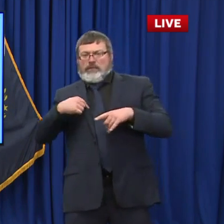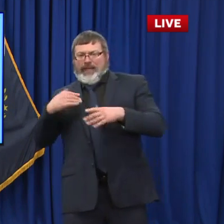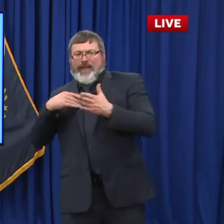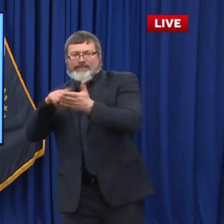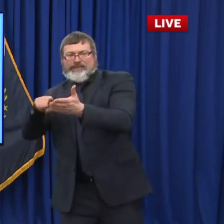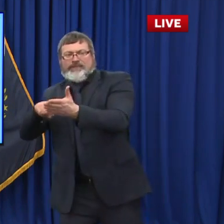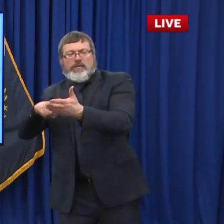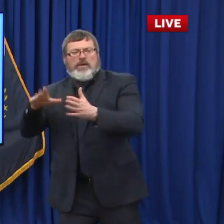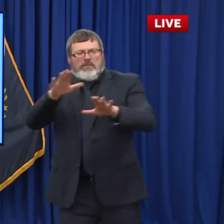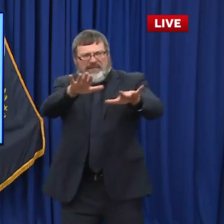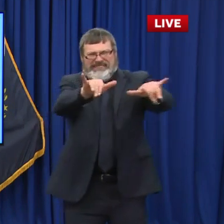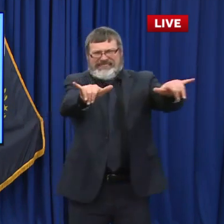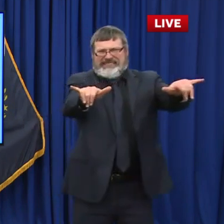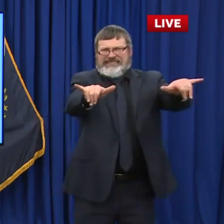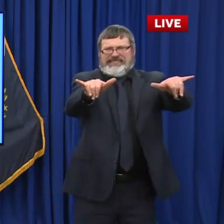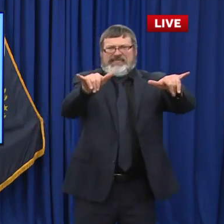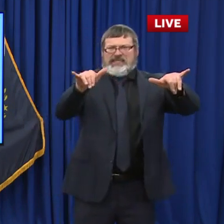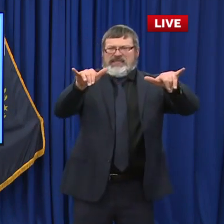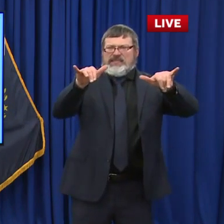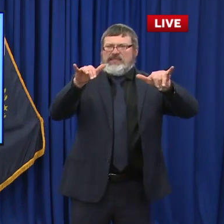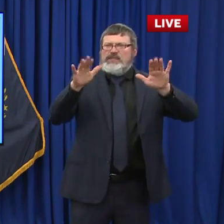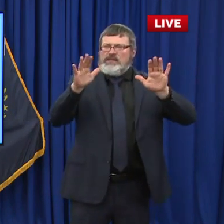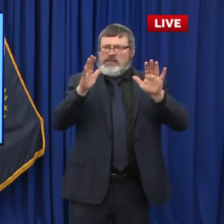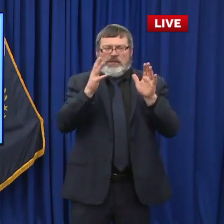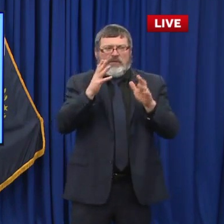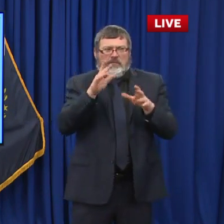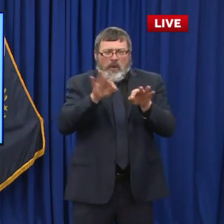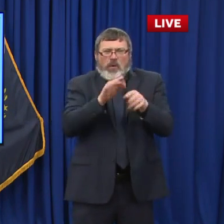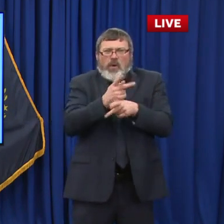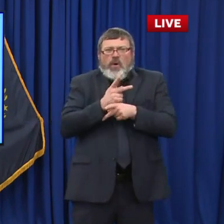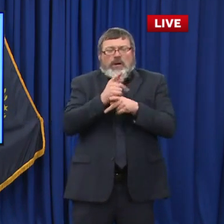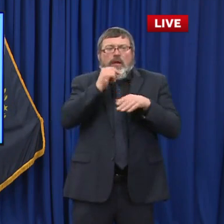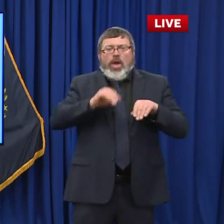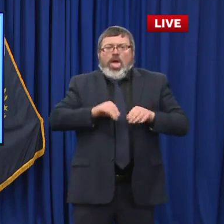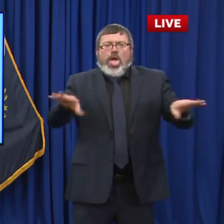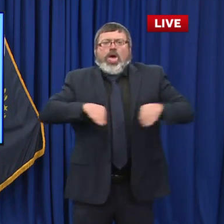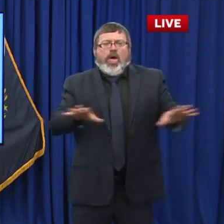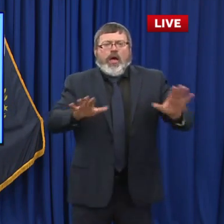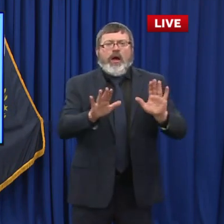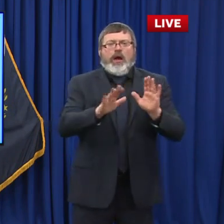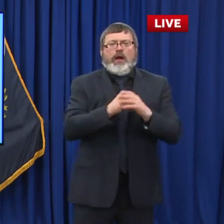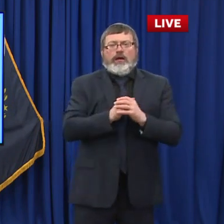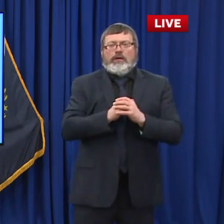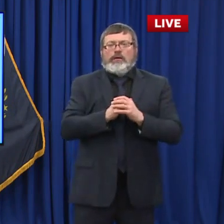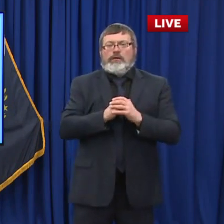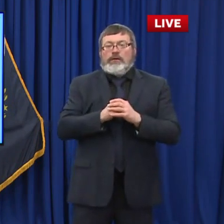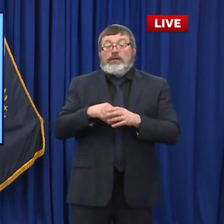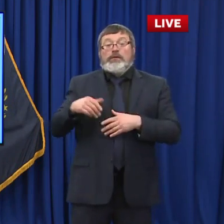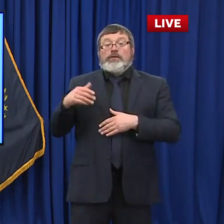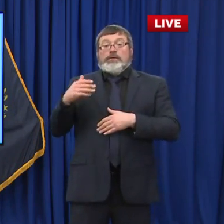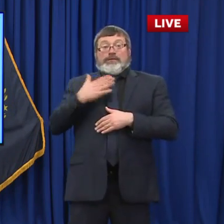IN ORDER TO SUPPORT YOU IN DOING THAT, WE HAVE MADE RESOURCES AVAILABLE ON THE HOMEPAGE OF OUR WEBSITE.